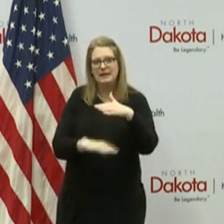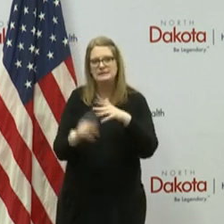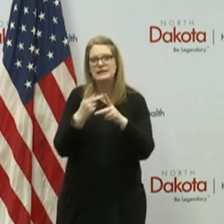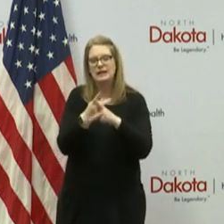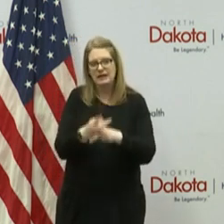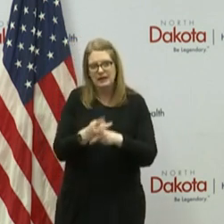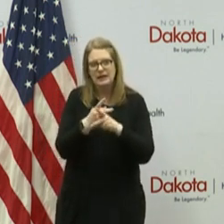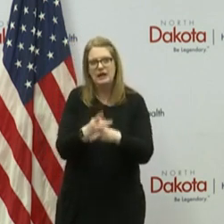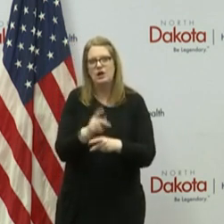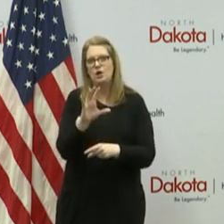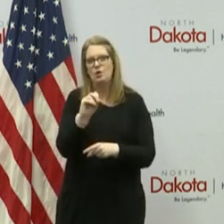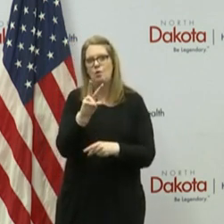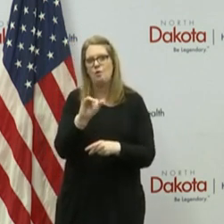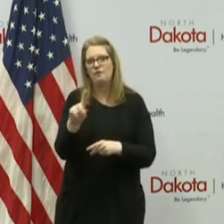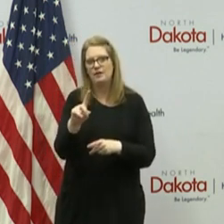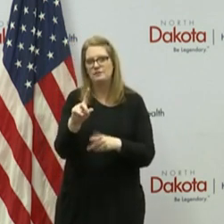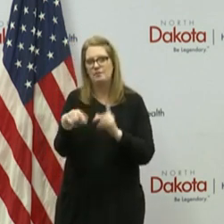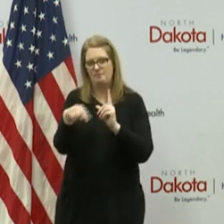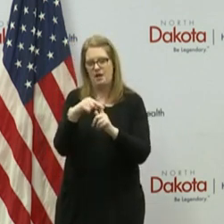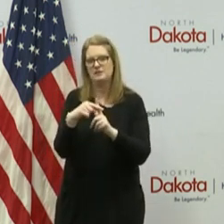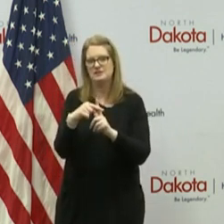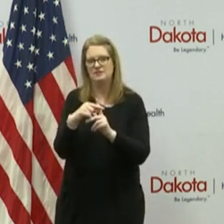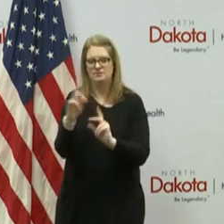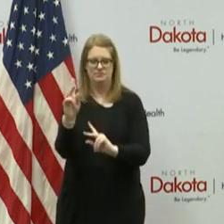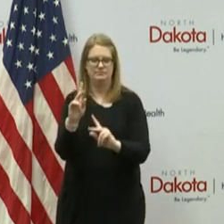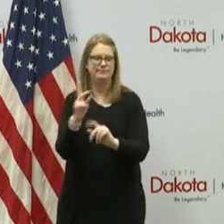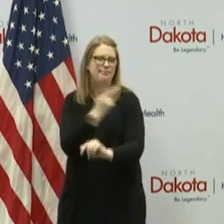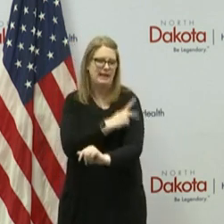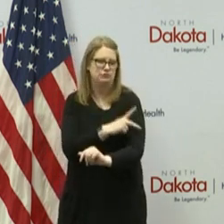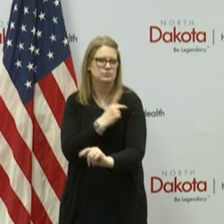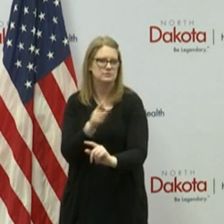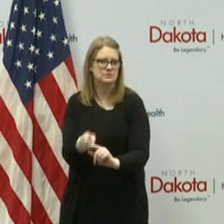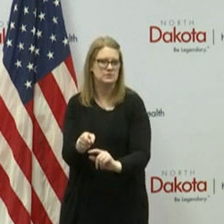IDENTIFY A BASIC CARE UNIT WHICH WOULD ONLY BE FOR BASIC